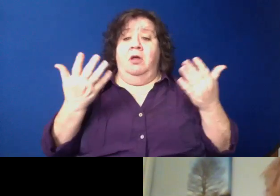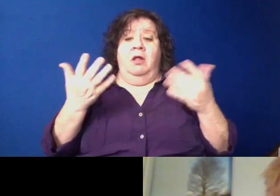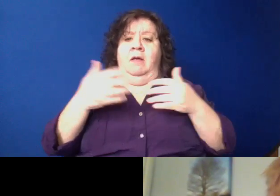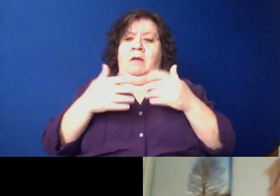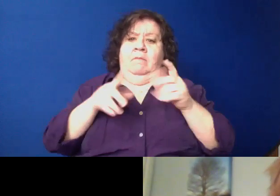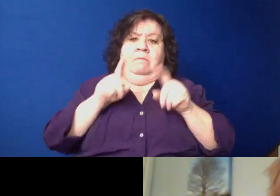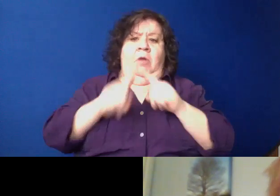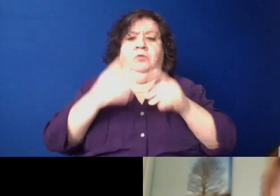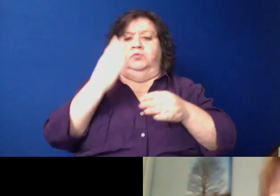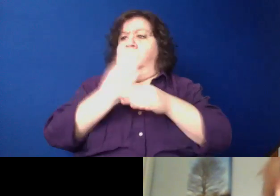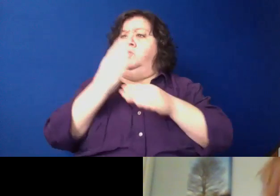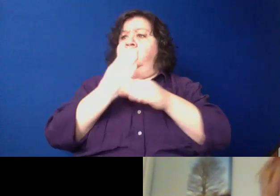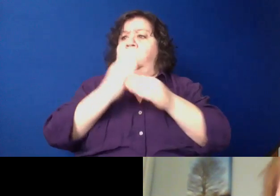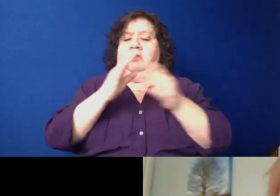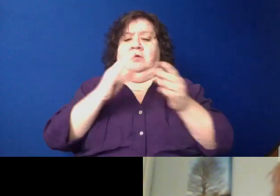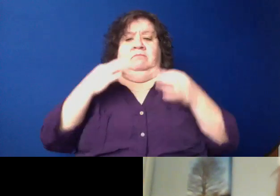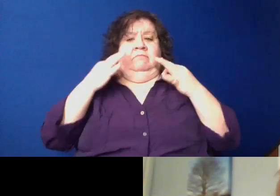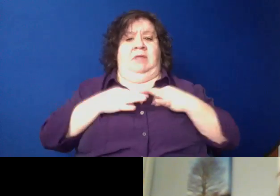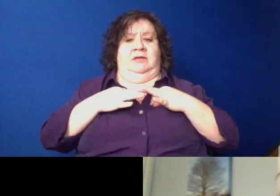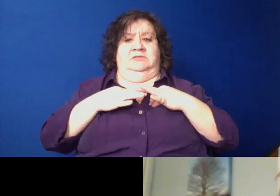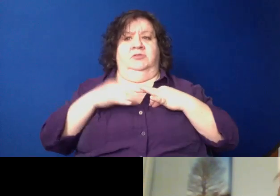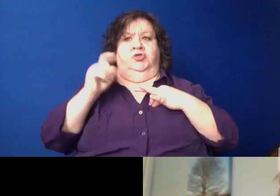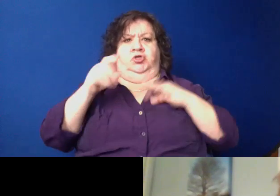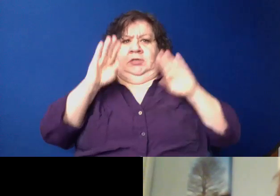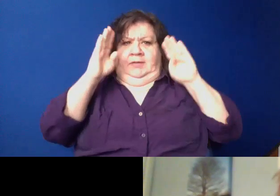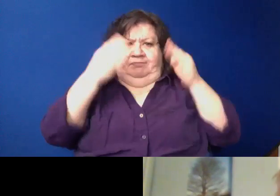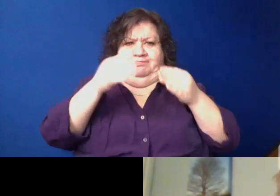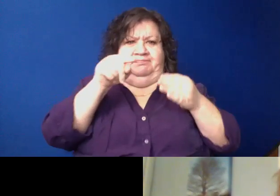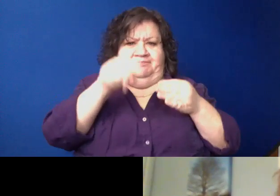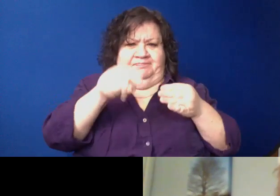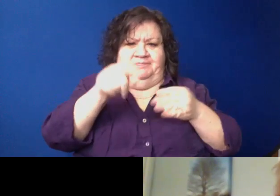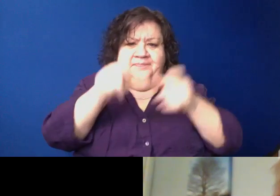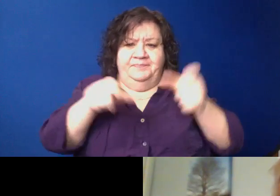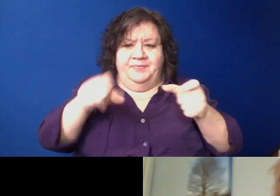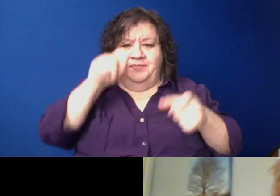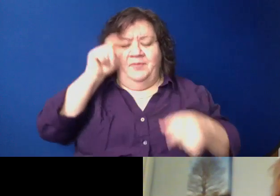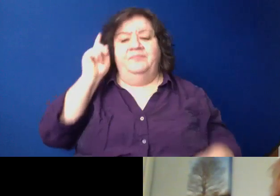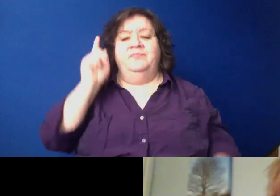support network because of not because people with disabil this isn't conflating disability with with